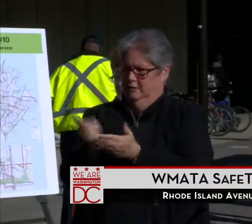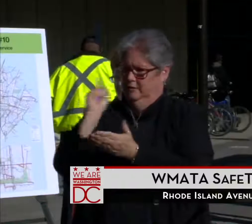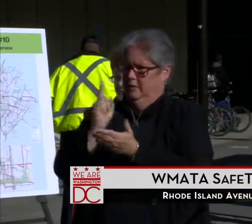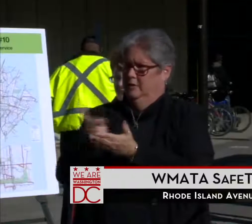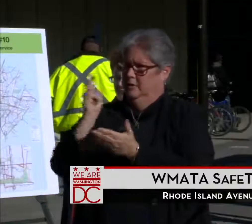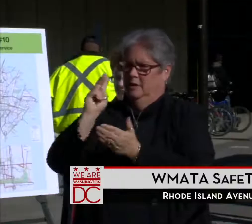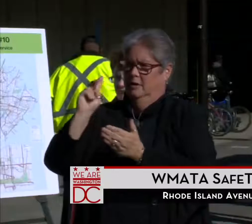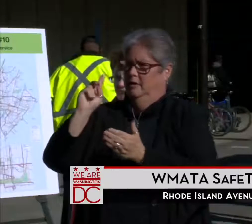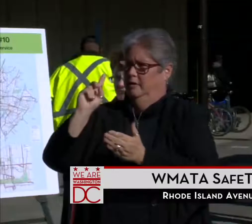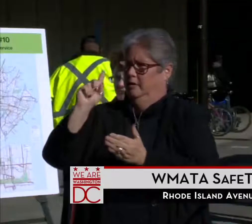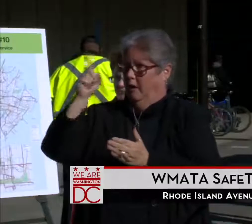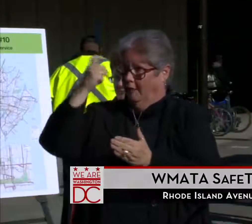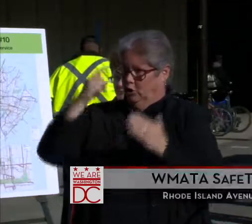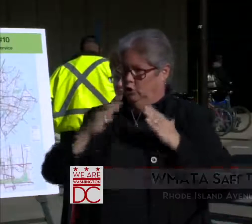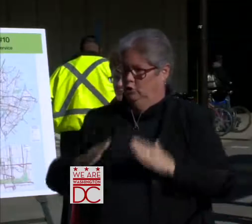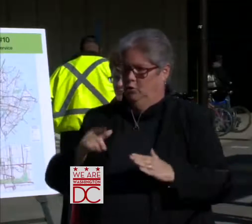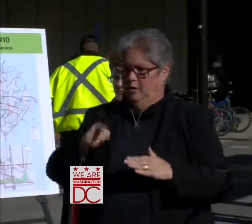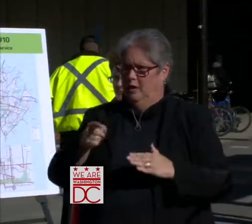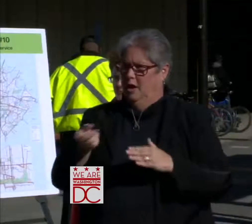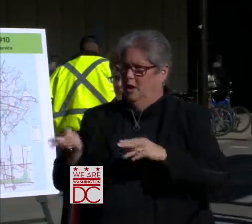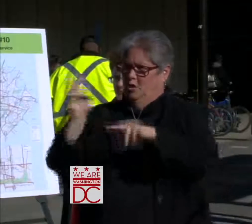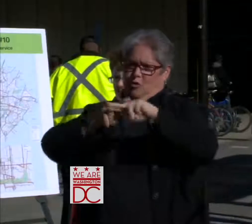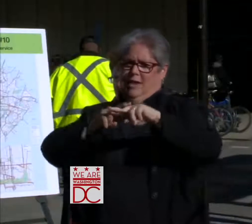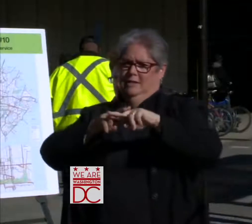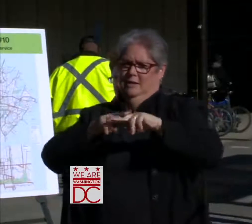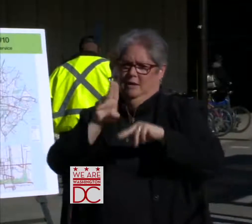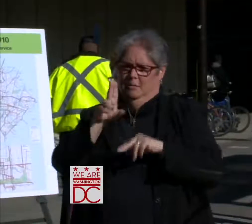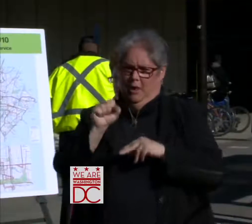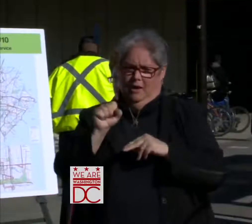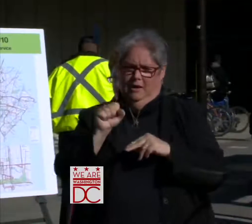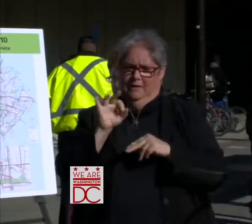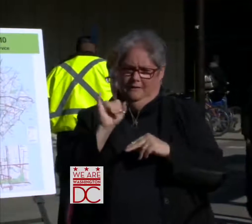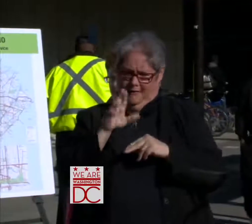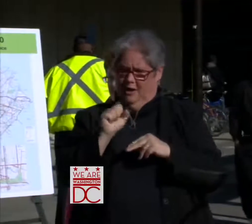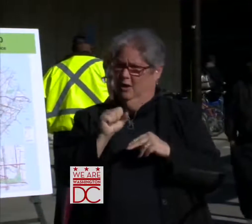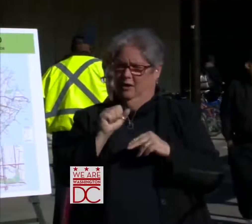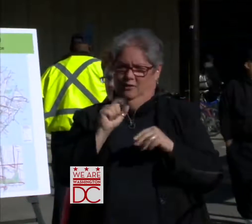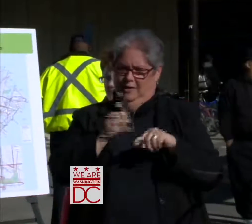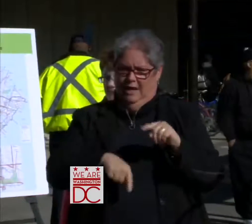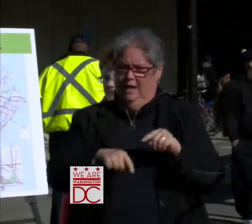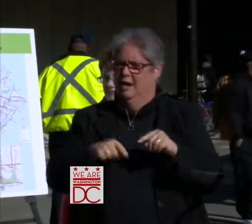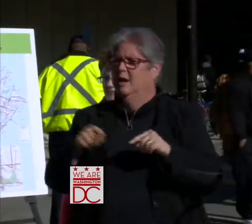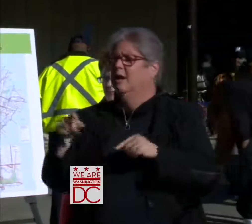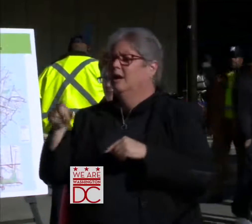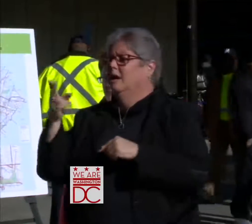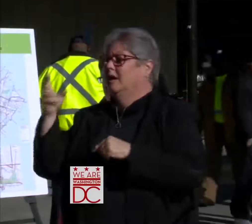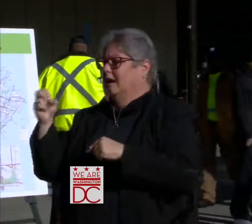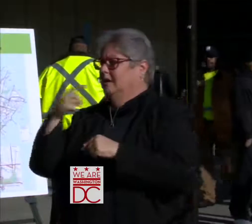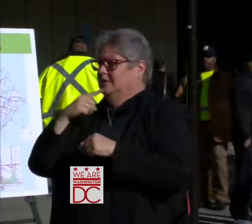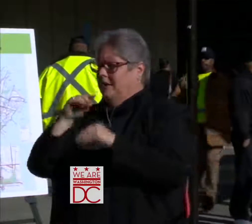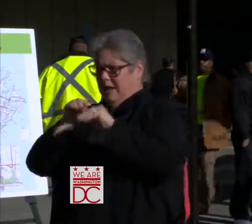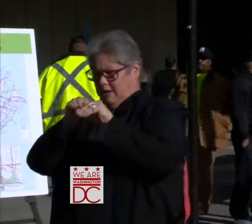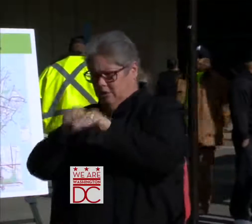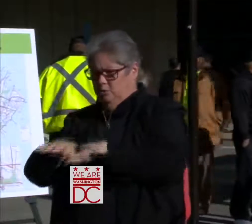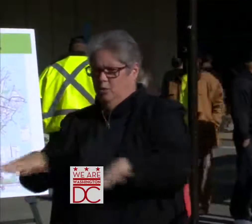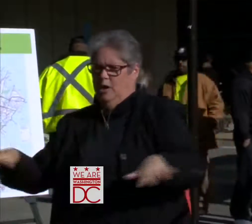YOU DID SAY IN A NEWS CONFERENCE JUST A FEW WEEKS AGO WHEN THE GOVERNORS WERE THERE RAISING BUS FARES WAS NOT A STARTER. HE IS SAYING THERE HAS TO BE SPREAD PAYING --